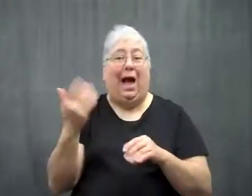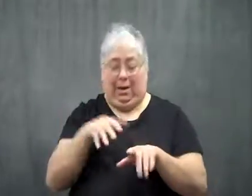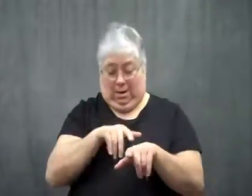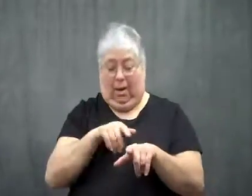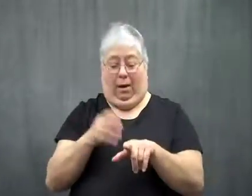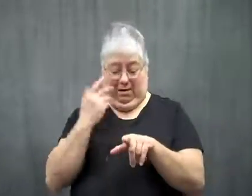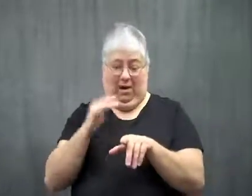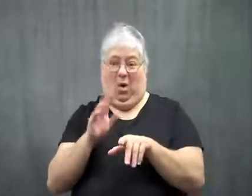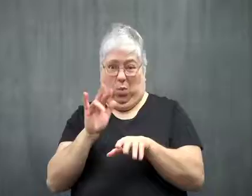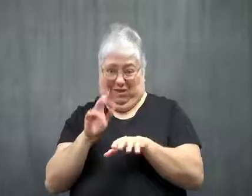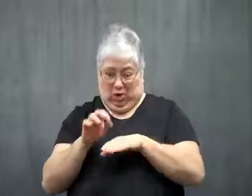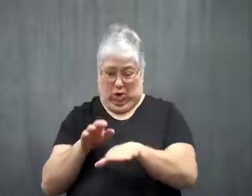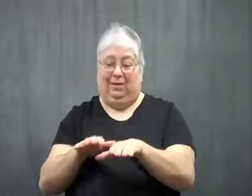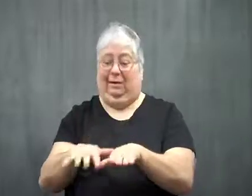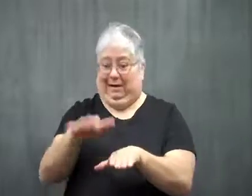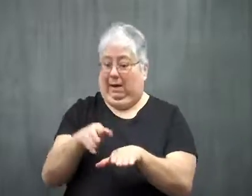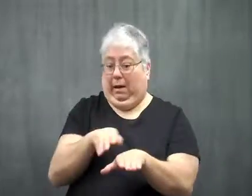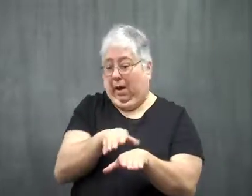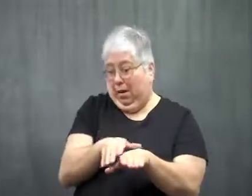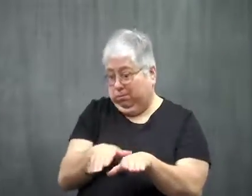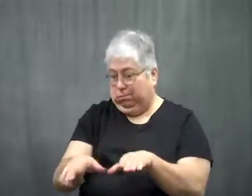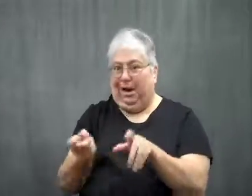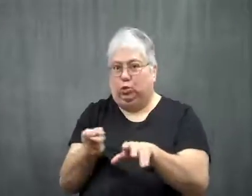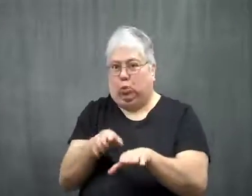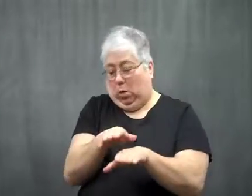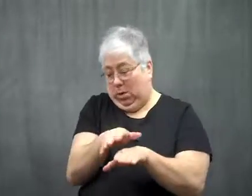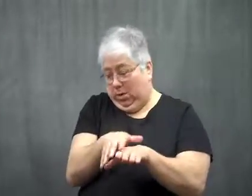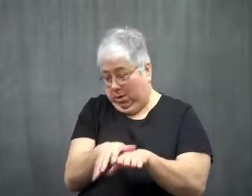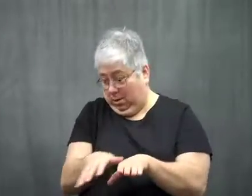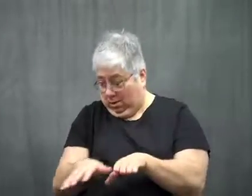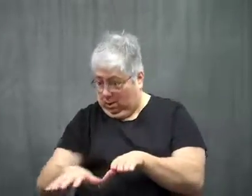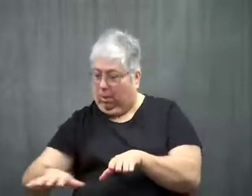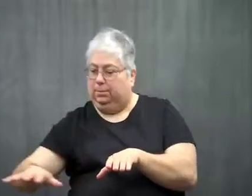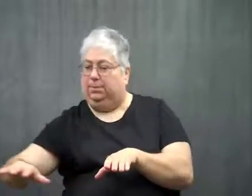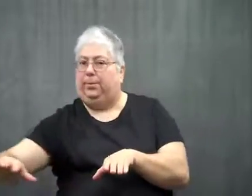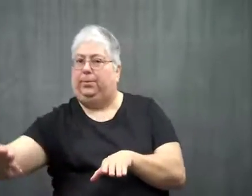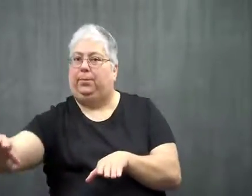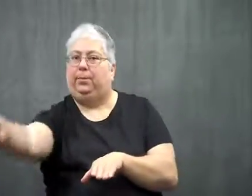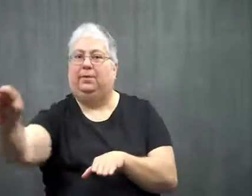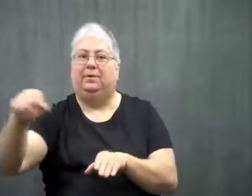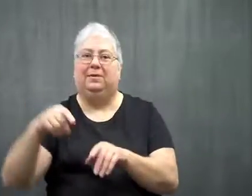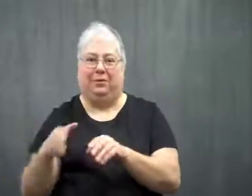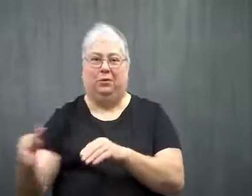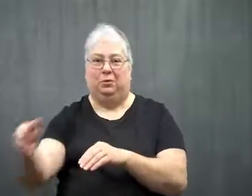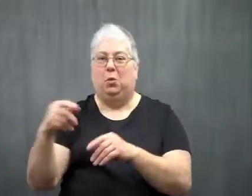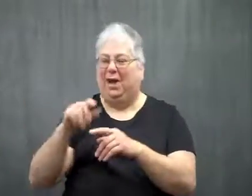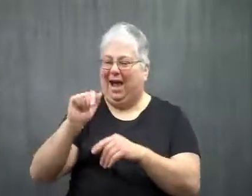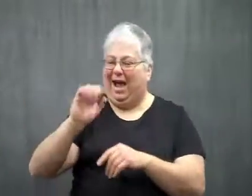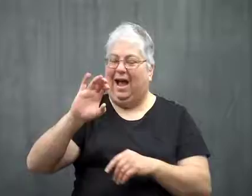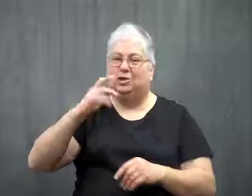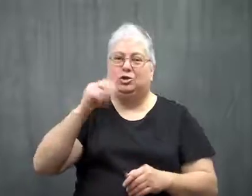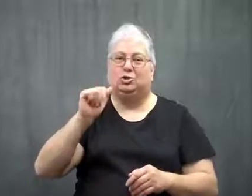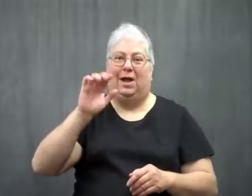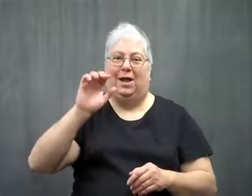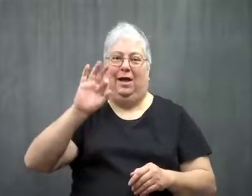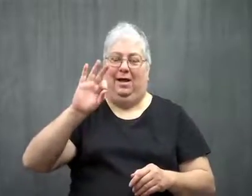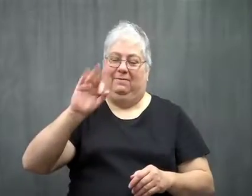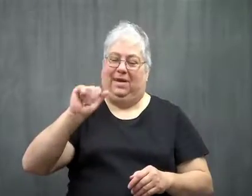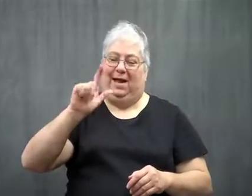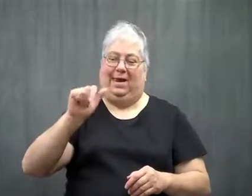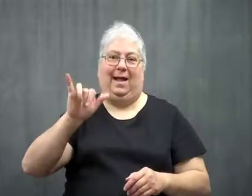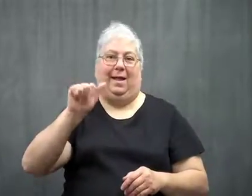This permits rerouting of flood waters to the Atchafalaya River.